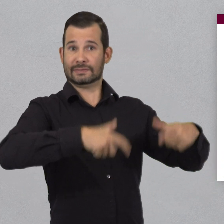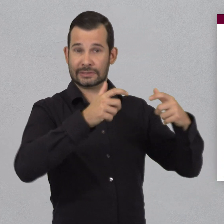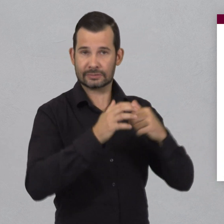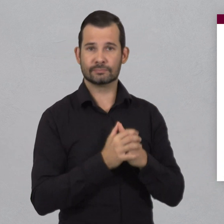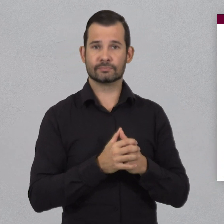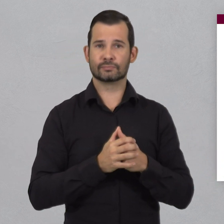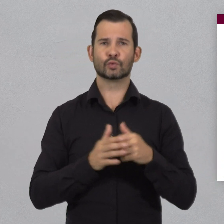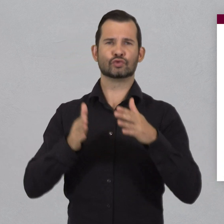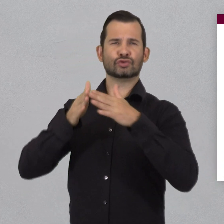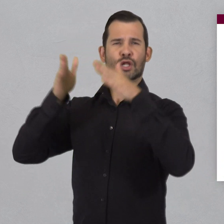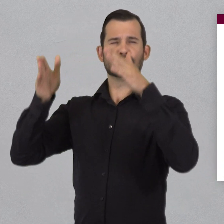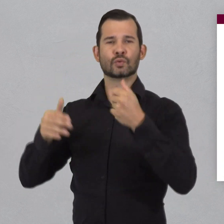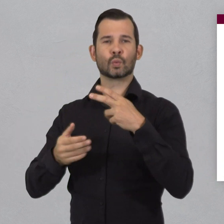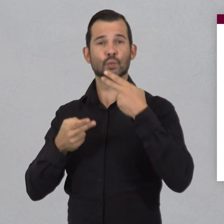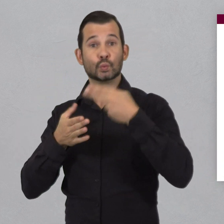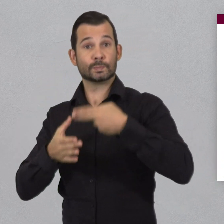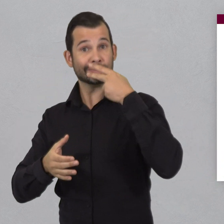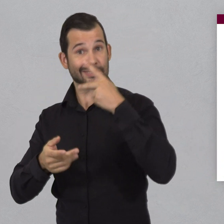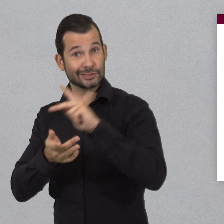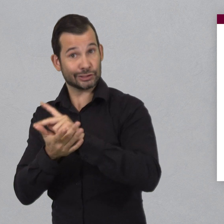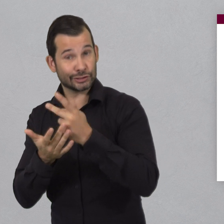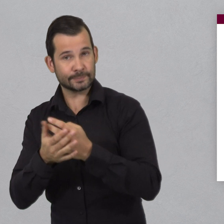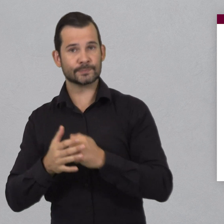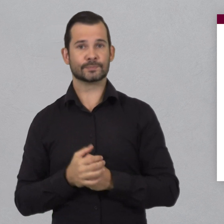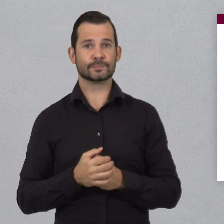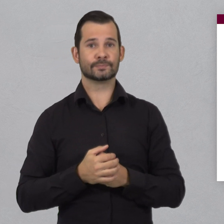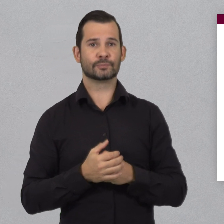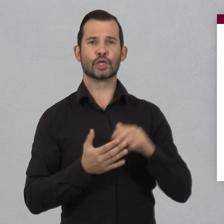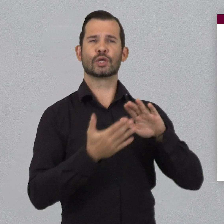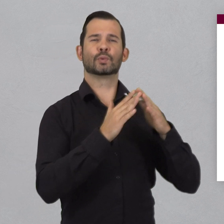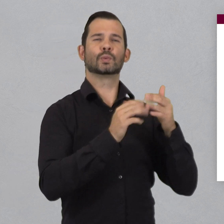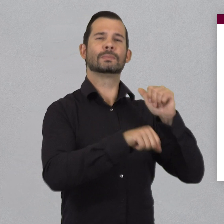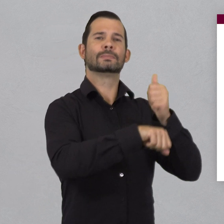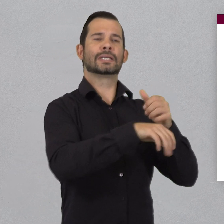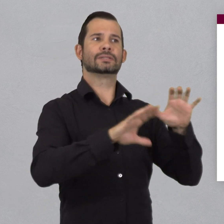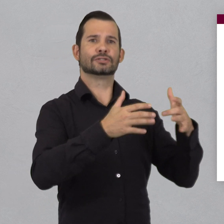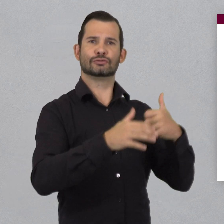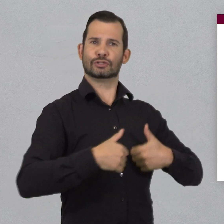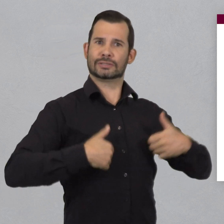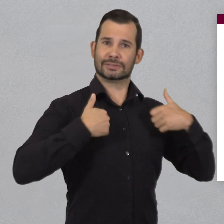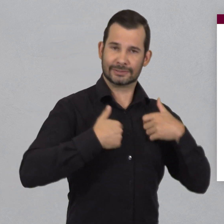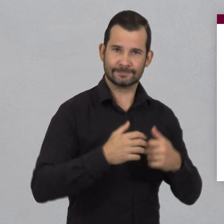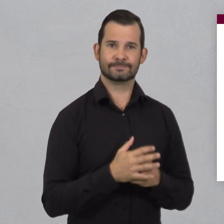· A shelter or soup kitchen · A community-based residence